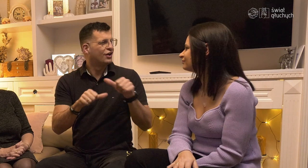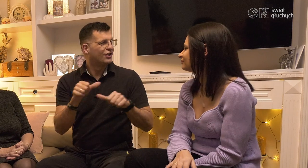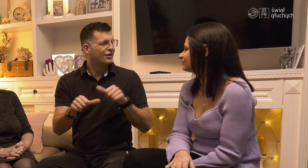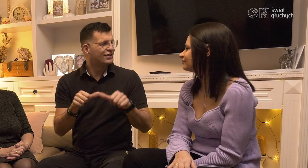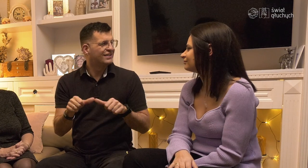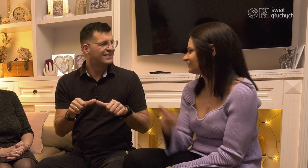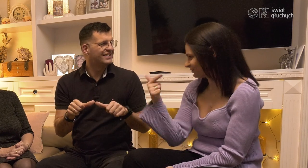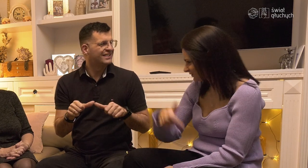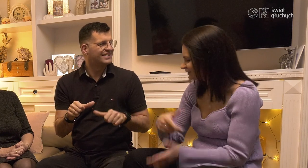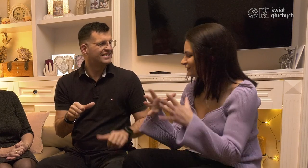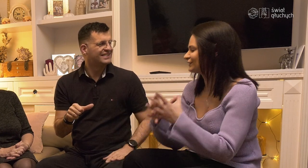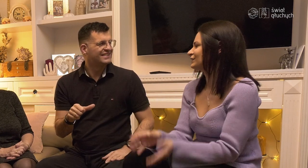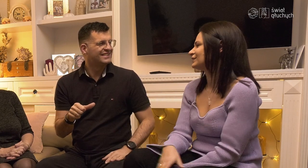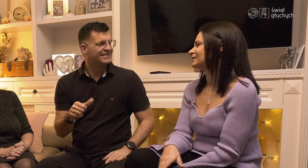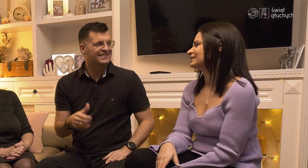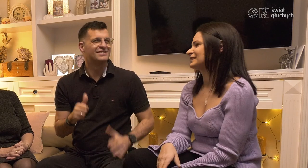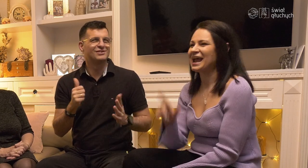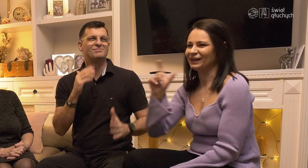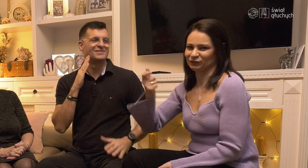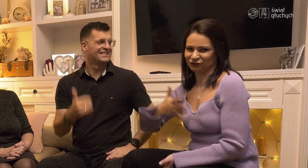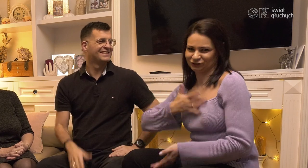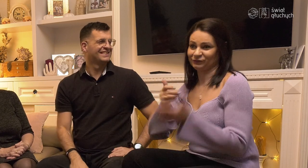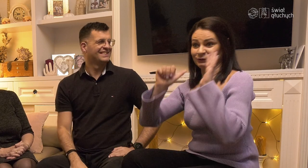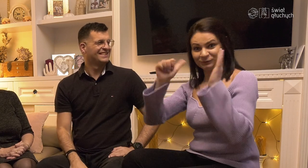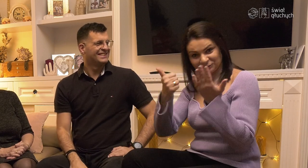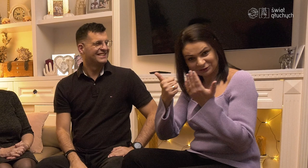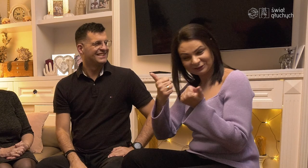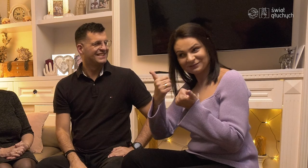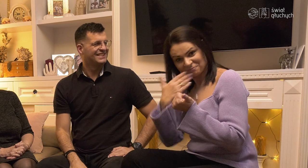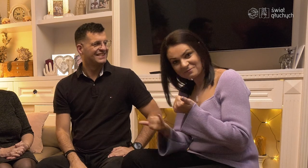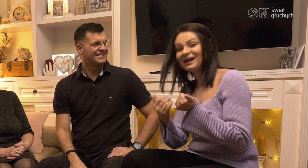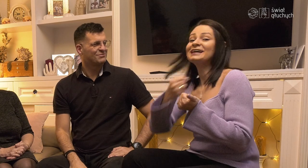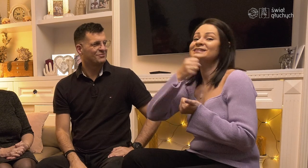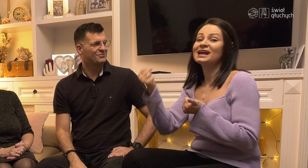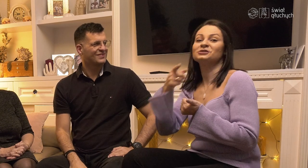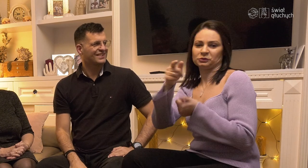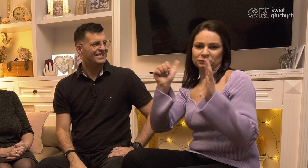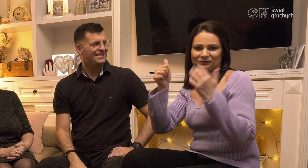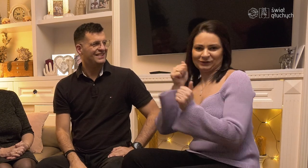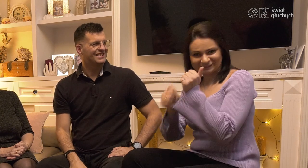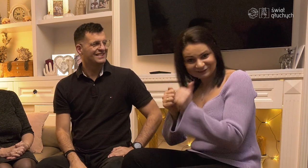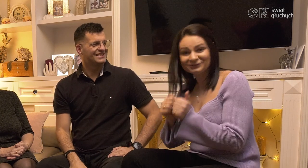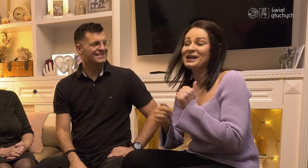I remember it was May, but which year? [Monika]: May 6th, 2010. It's interesting that Maks was born on May 6, the older one was born on January 6,